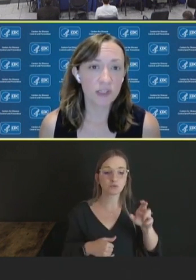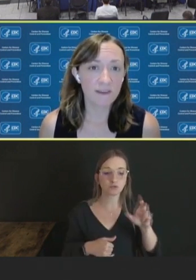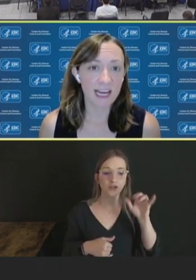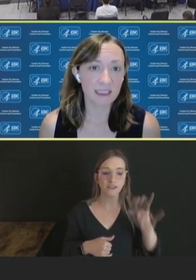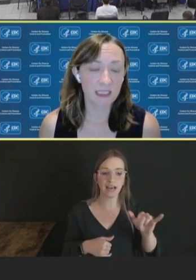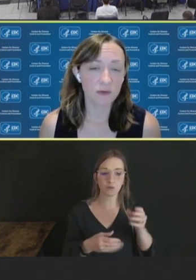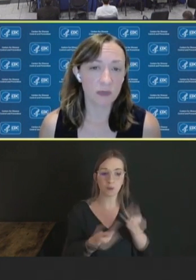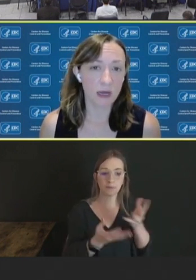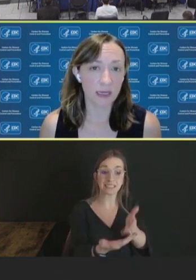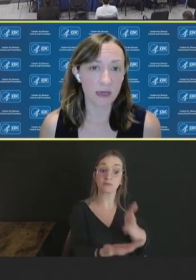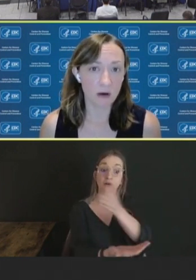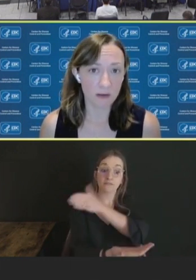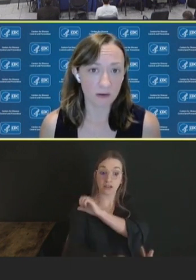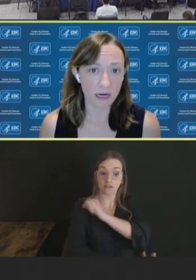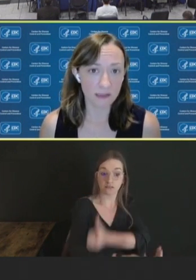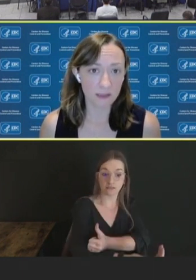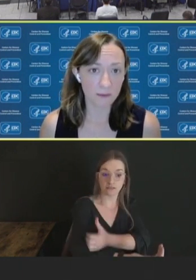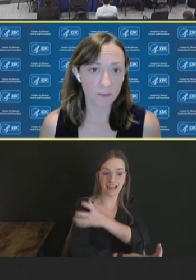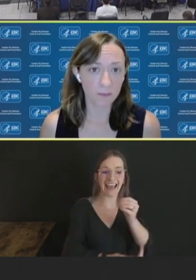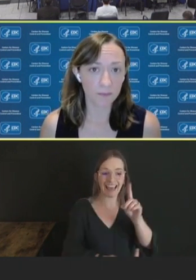the vaccines were not yet authorized.